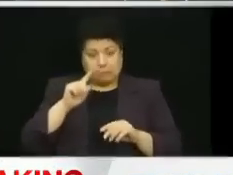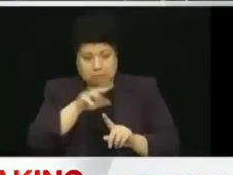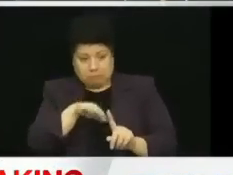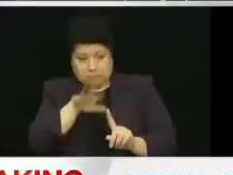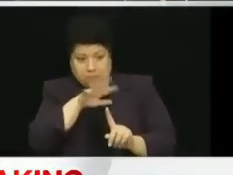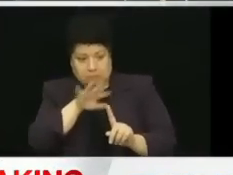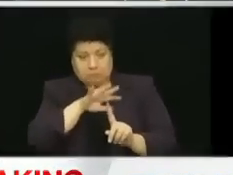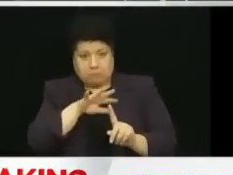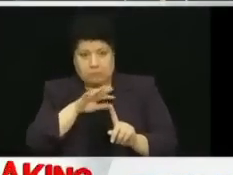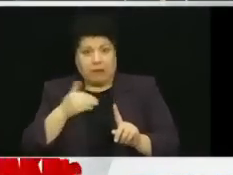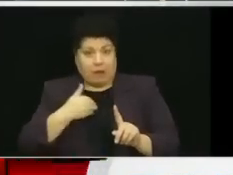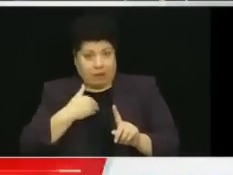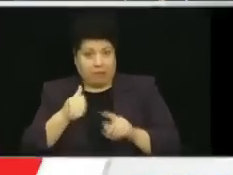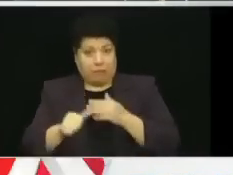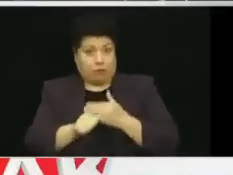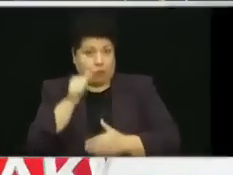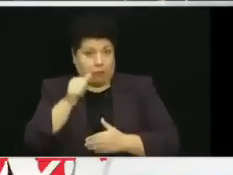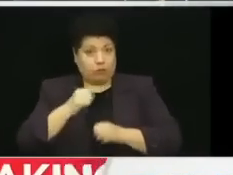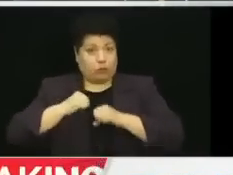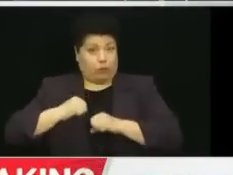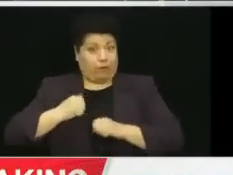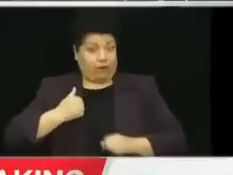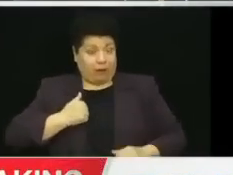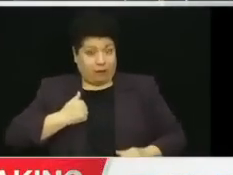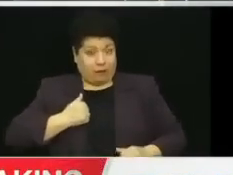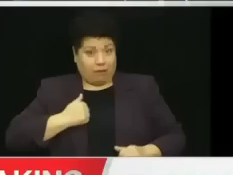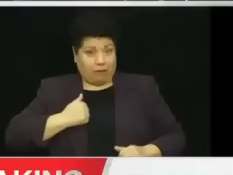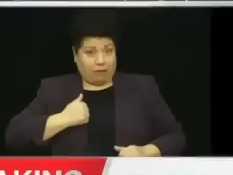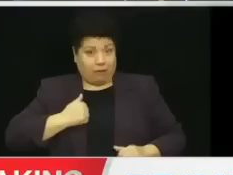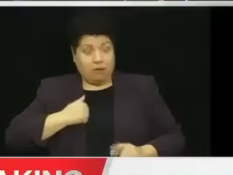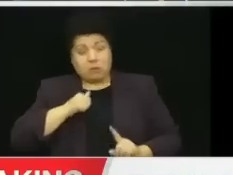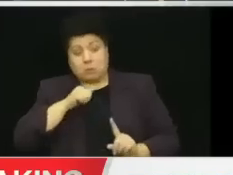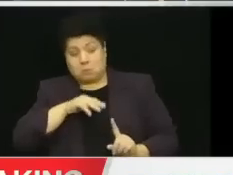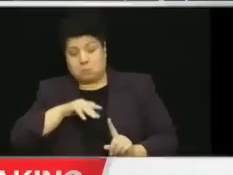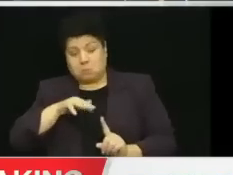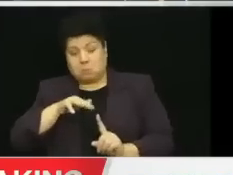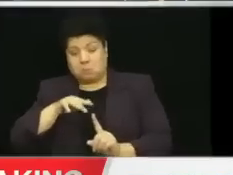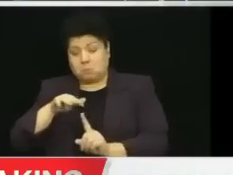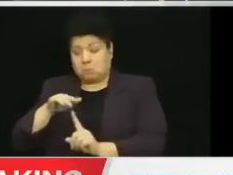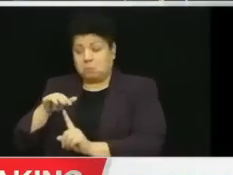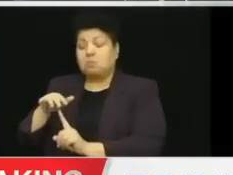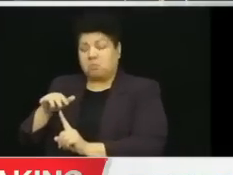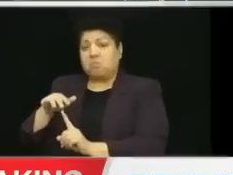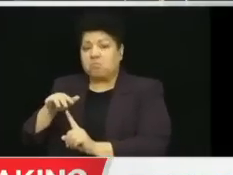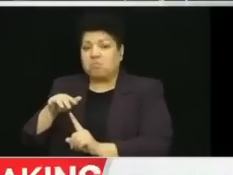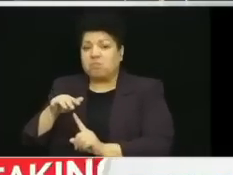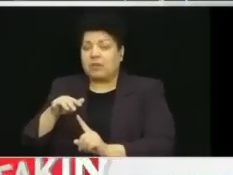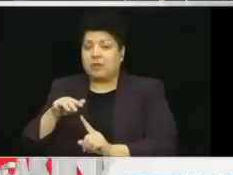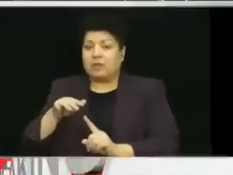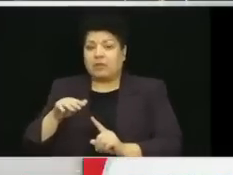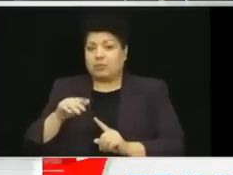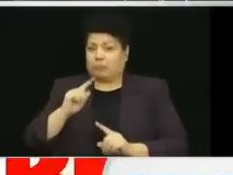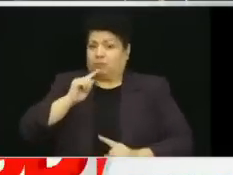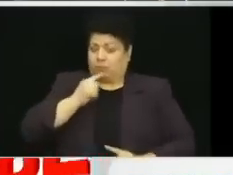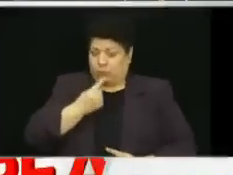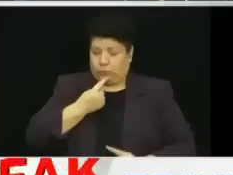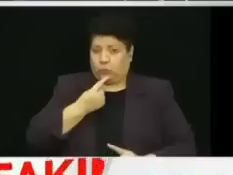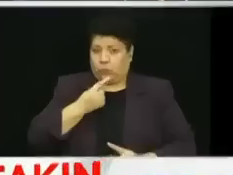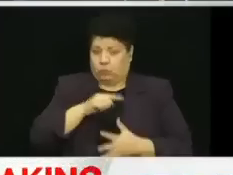THE PEOPLE DOING THE DECIDING IN THE CASE OF THE CSIS ACT IF THIS